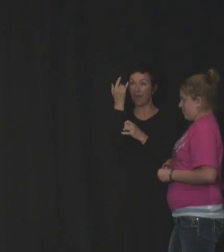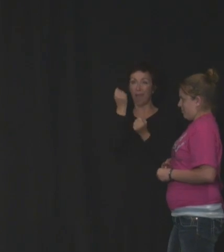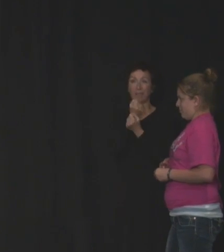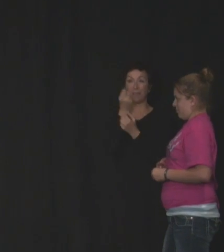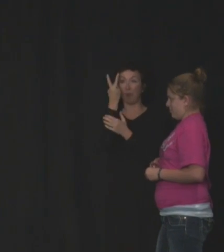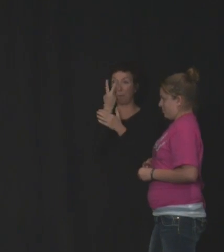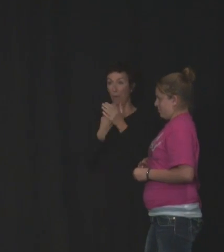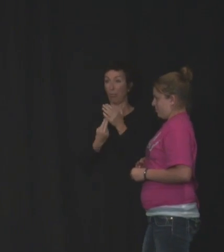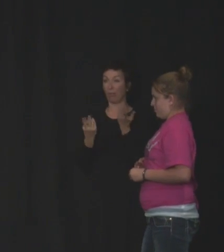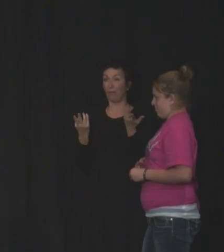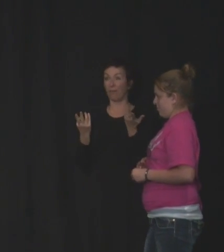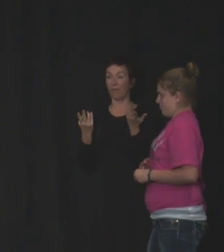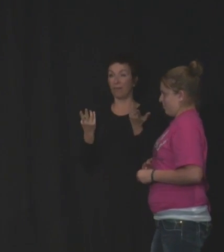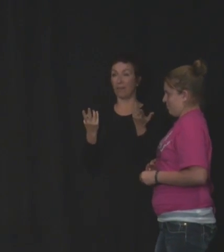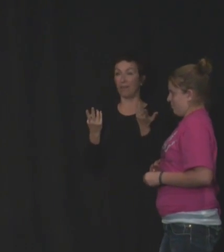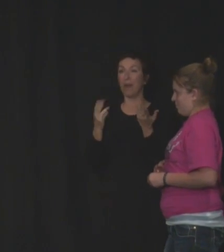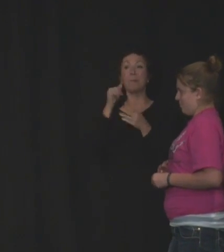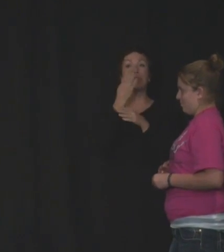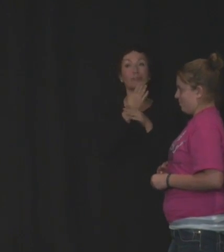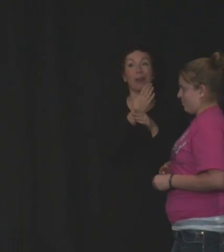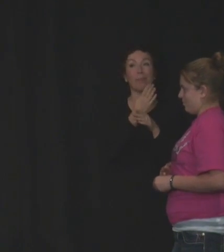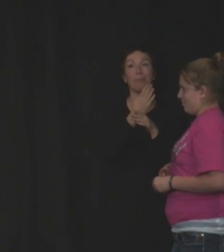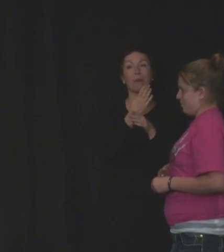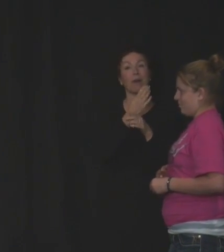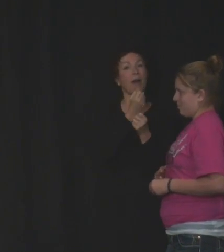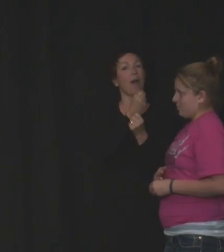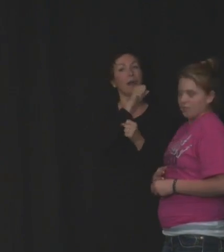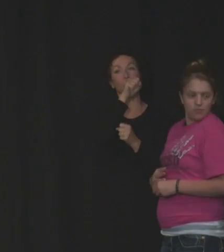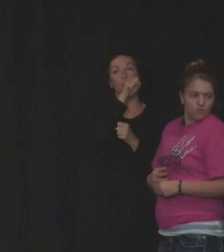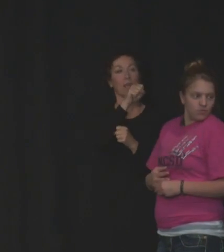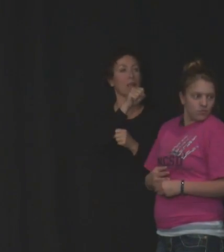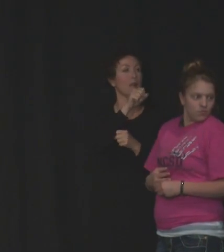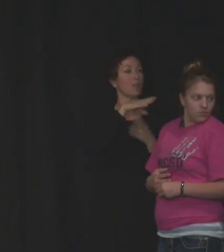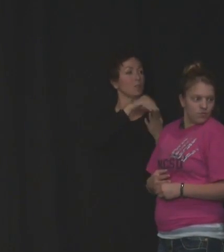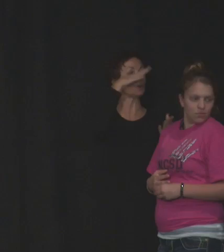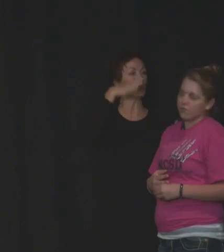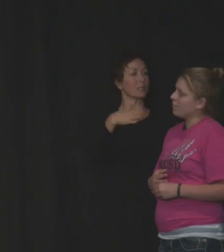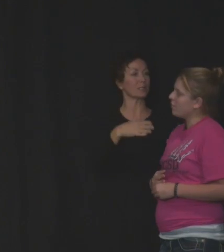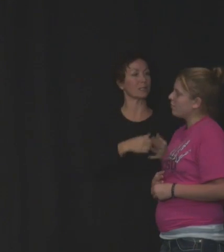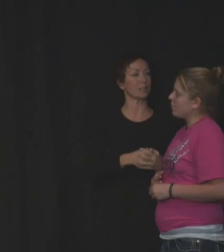is, I loved my job because of the students. Oh I'm sorry, I'm sorry, okay.